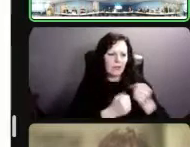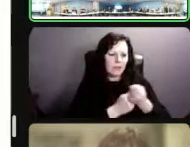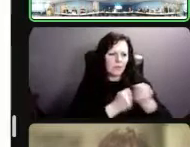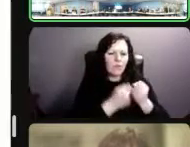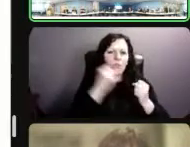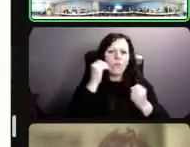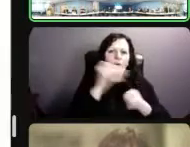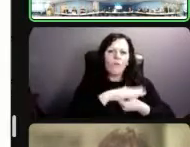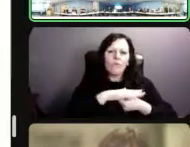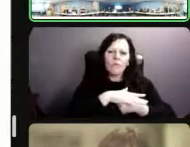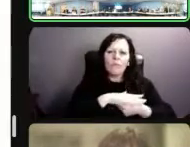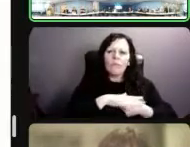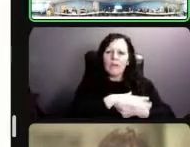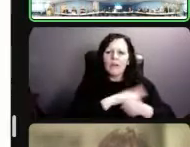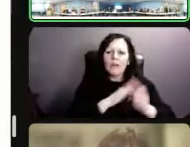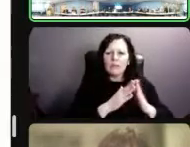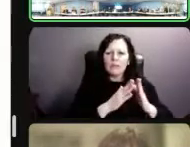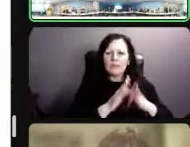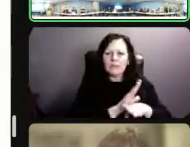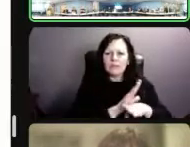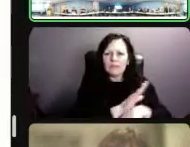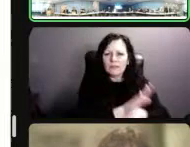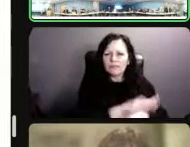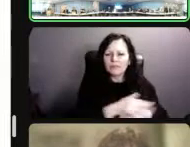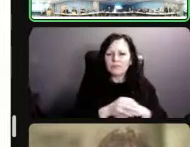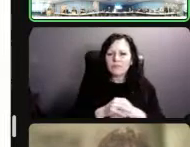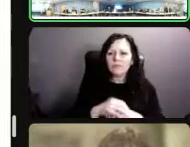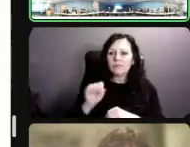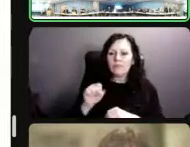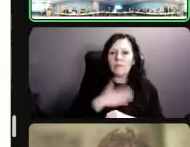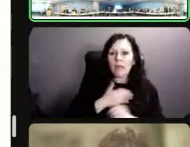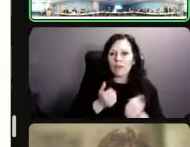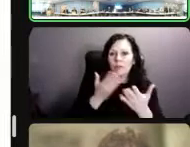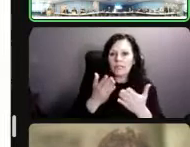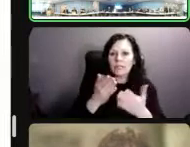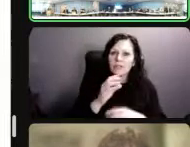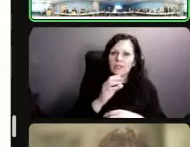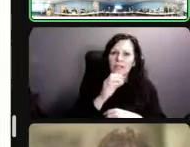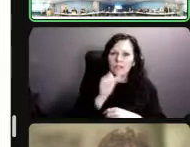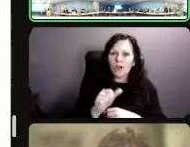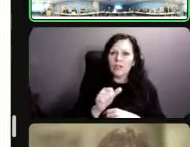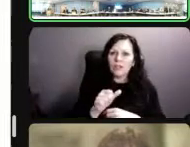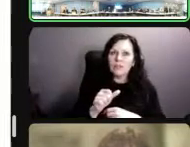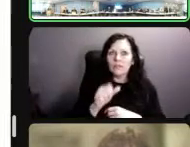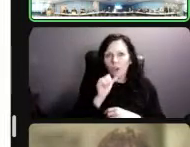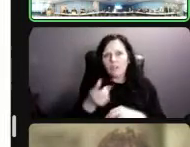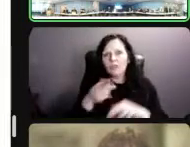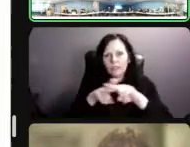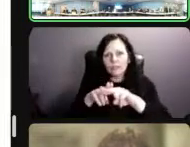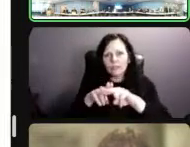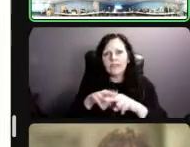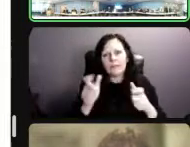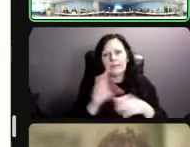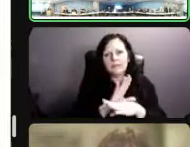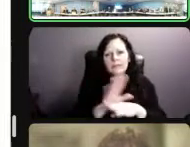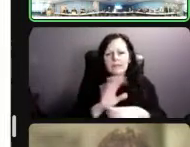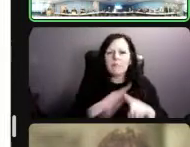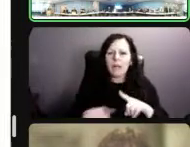SURE. I WOULD DO WHAT WE CAN'T SUPPORT THE LOCALLY BROWN